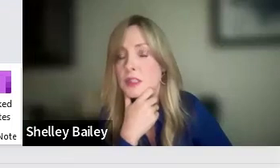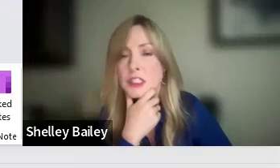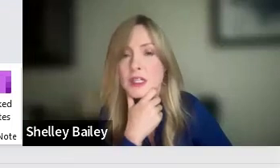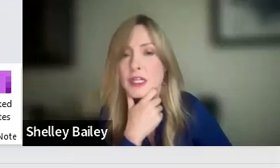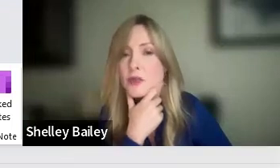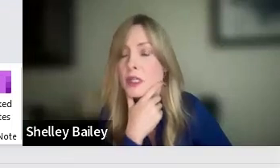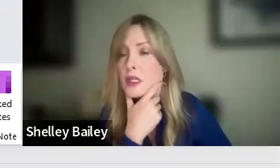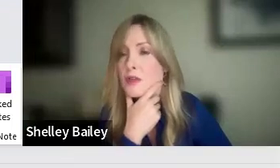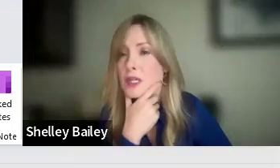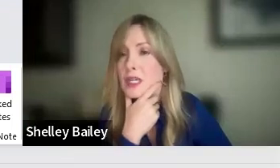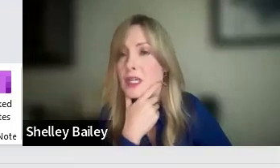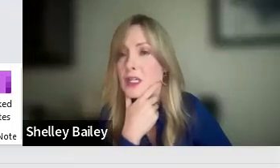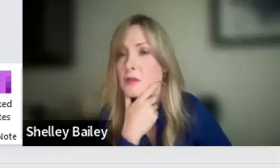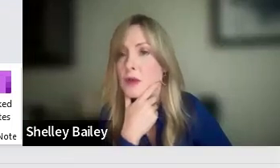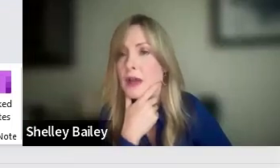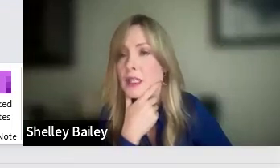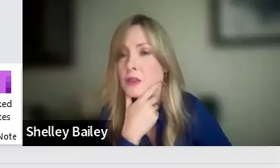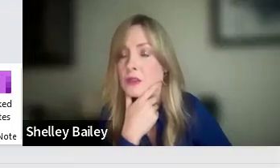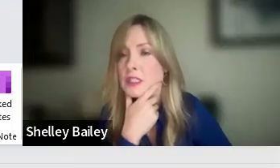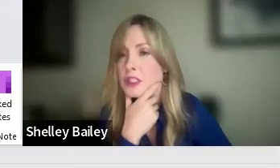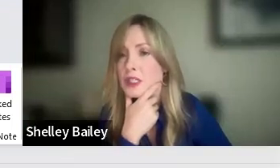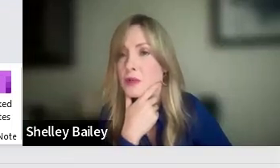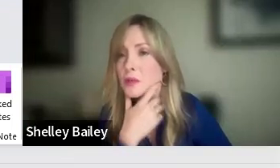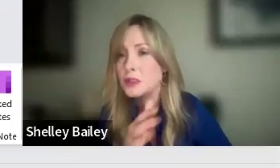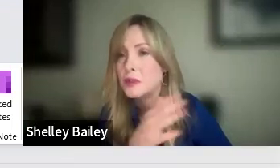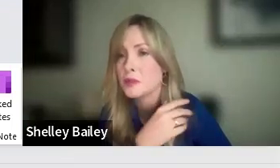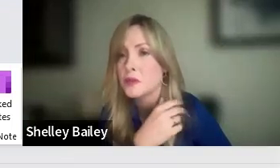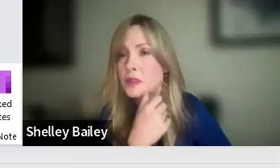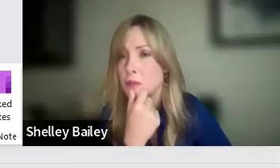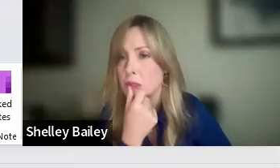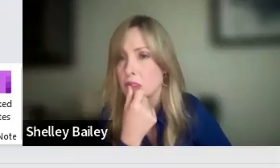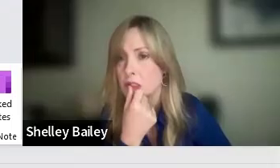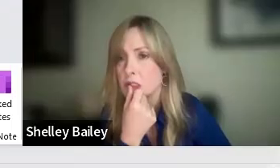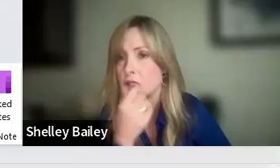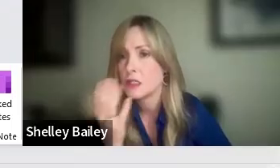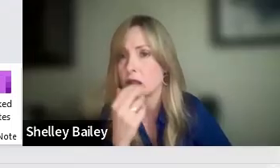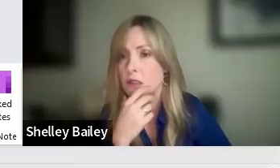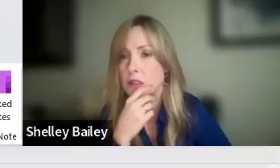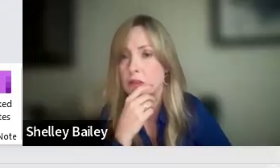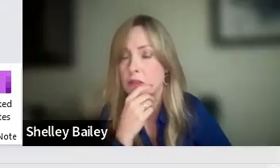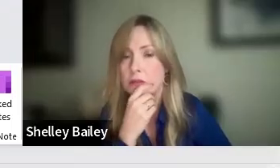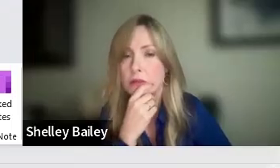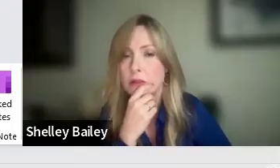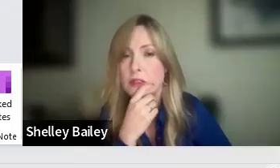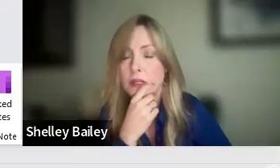utilization. I agree. If we can't add utilization, I would completely remove it because it it I think